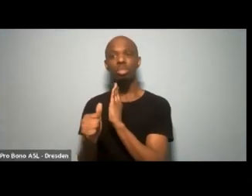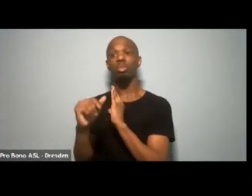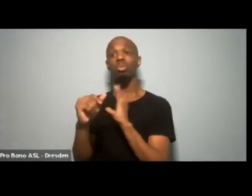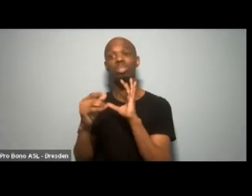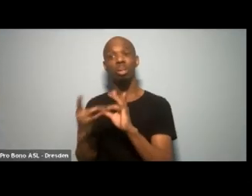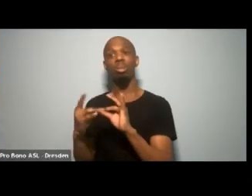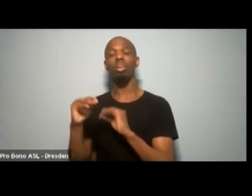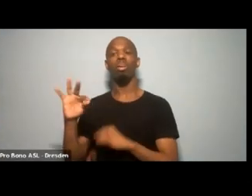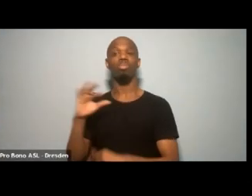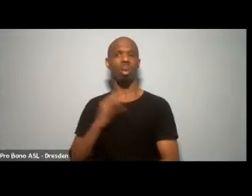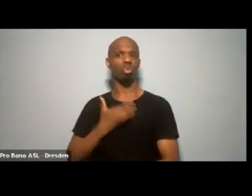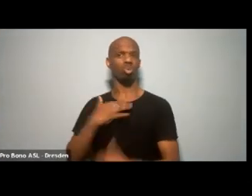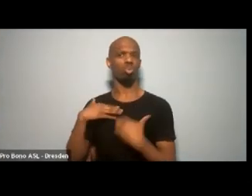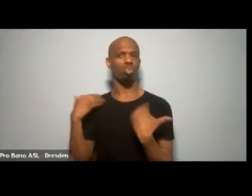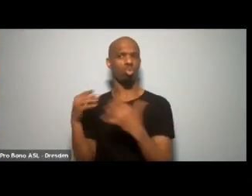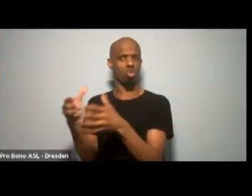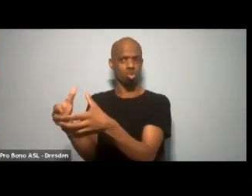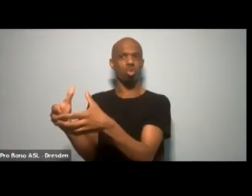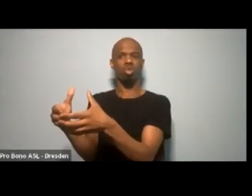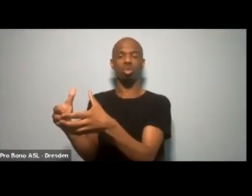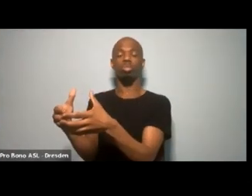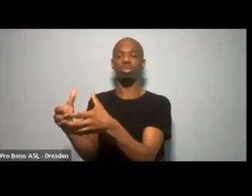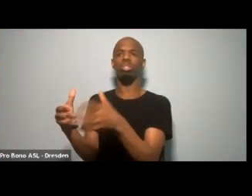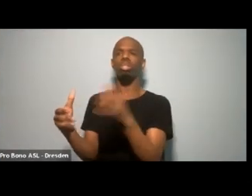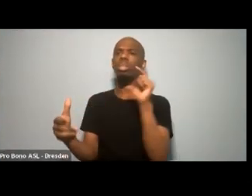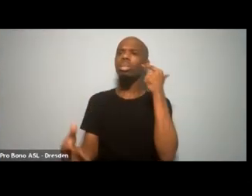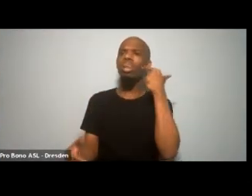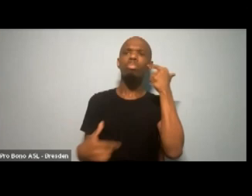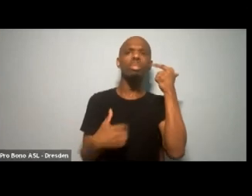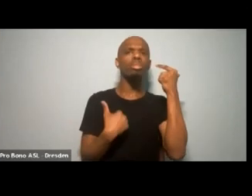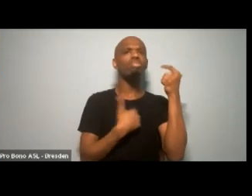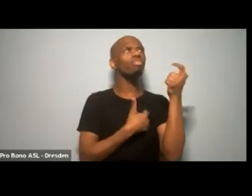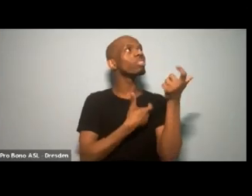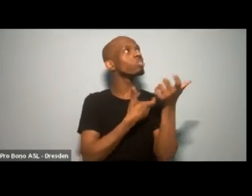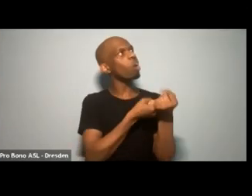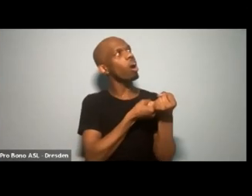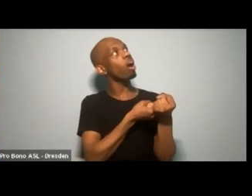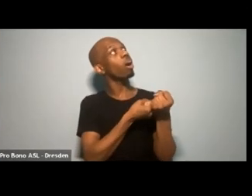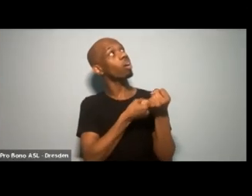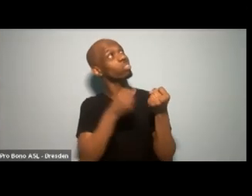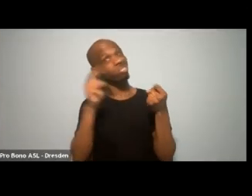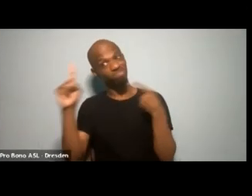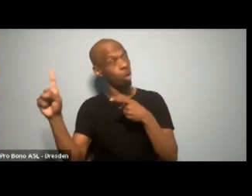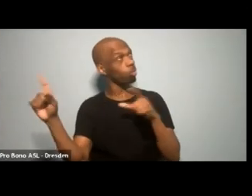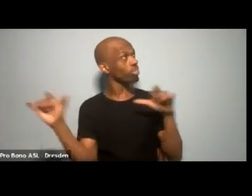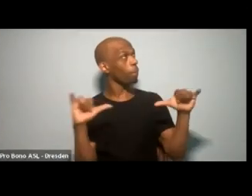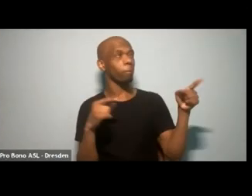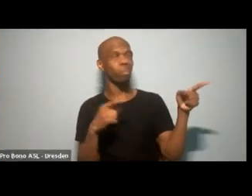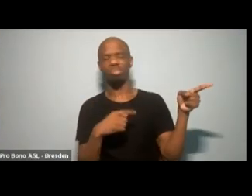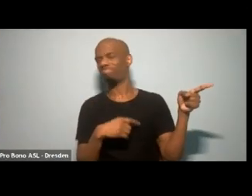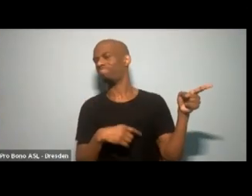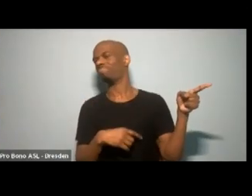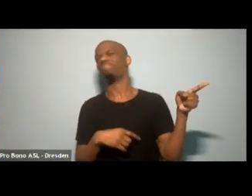The government is also committed so much to this, but as it is well-known,